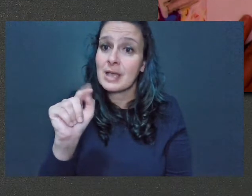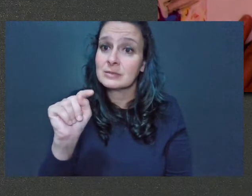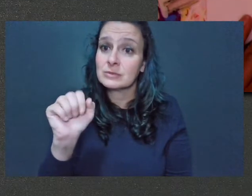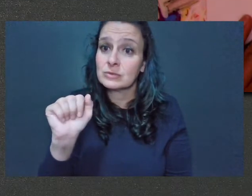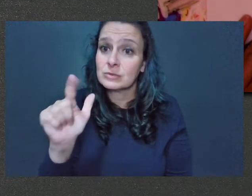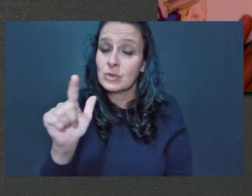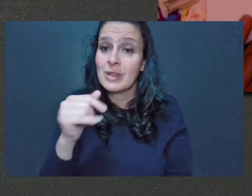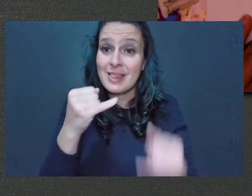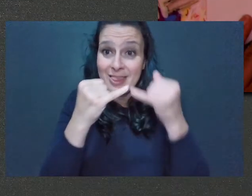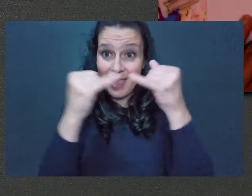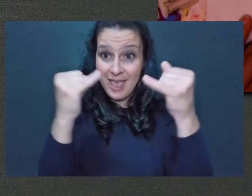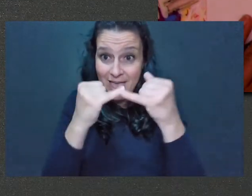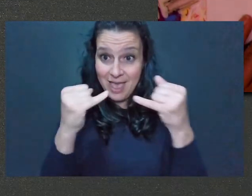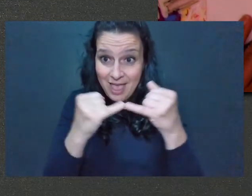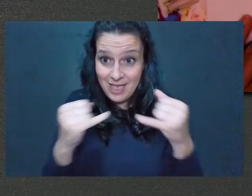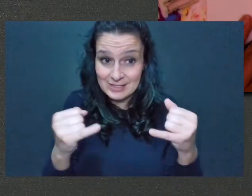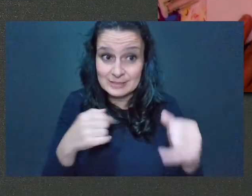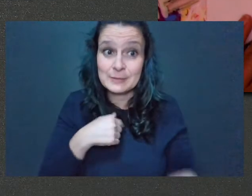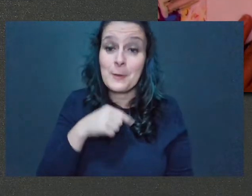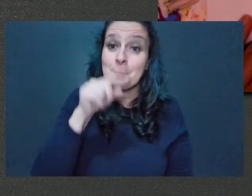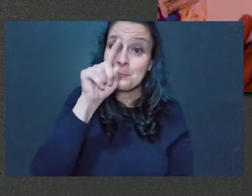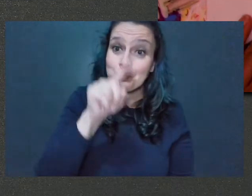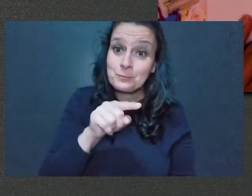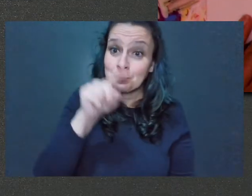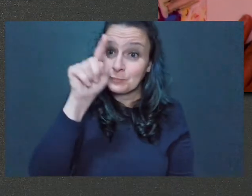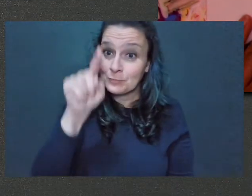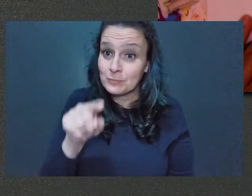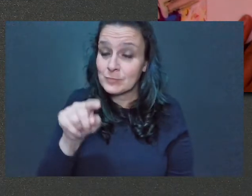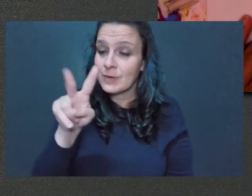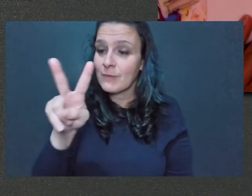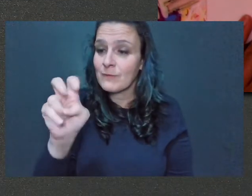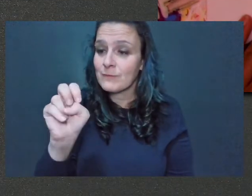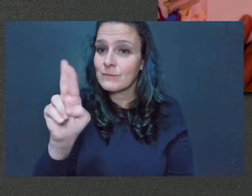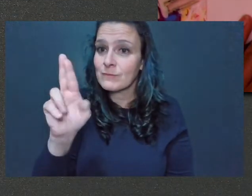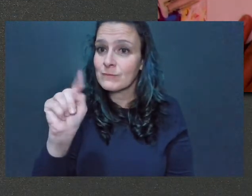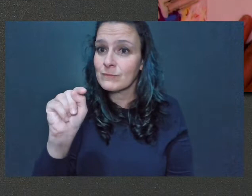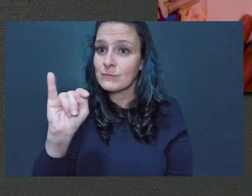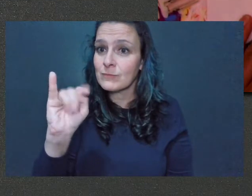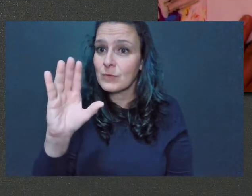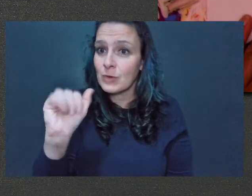And vertical lines, so let me show you that. This is all on the inside of my circle.